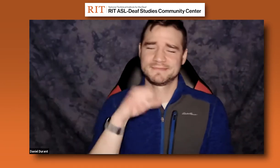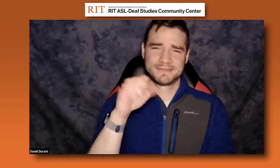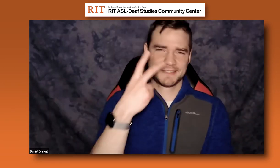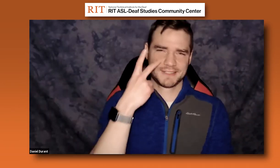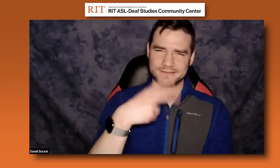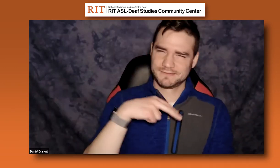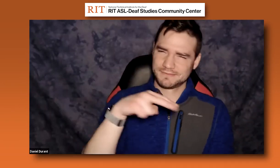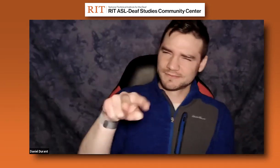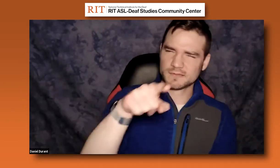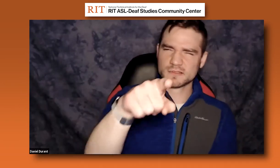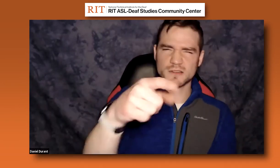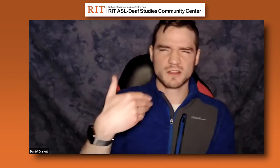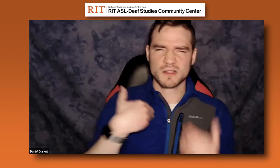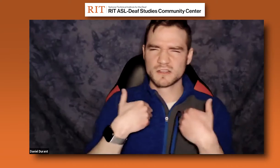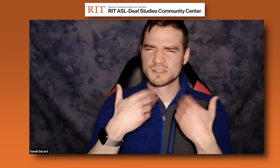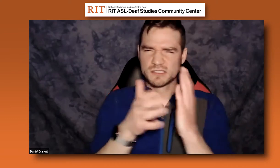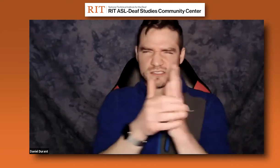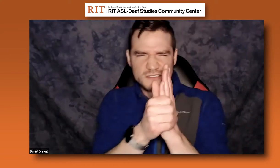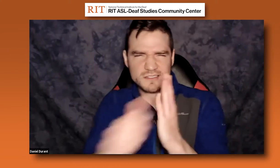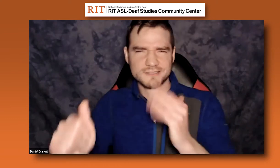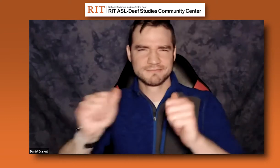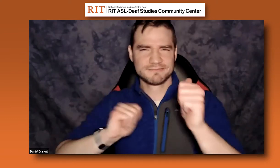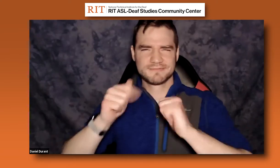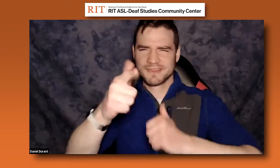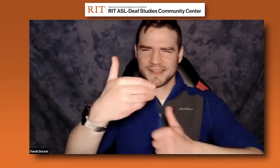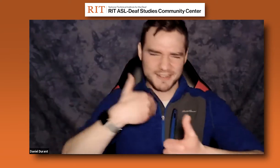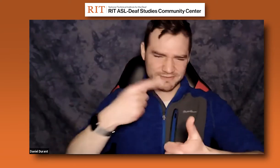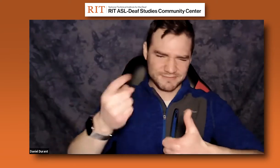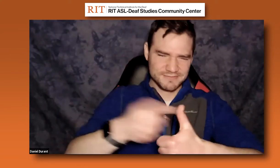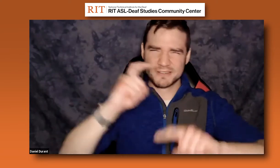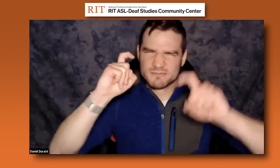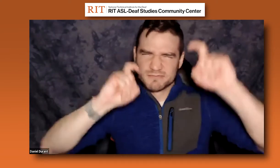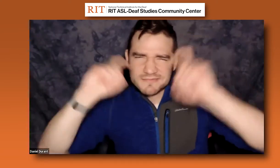She said, "You have talent as an actor.